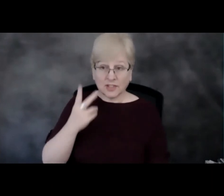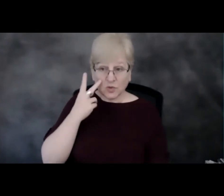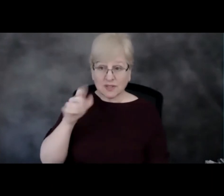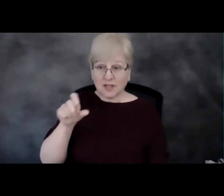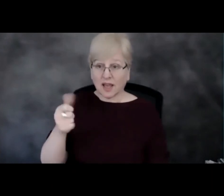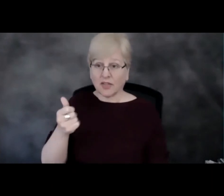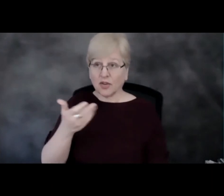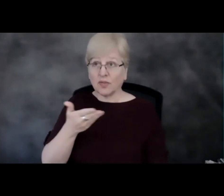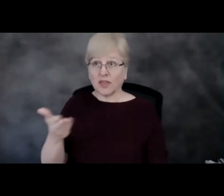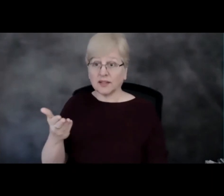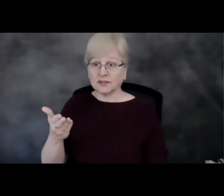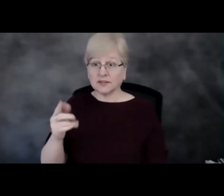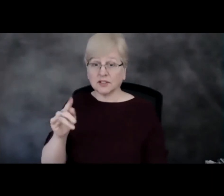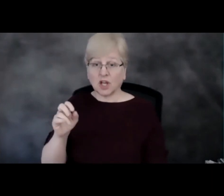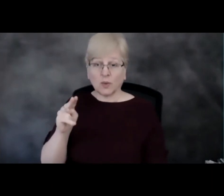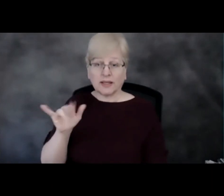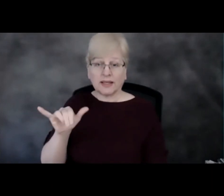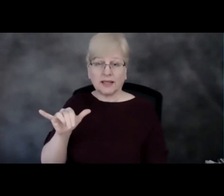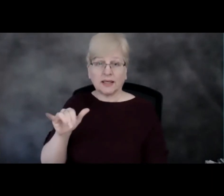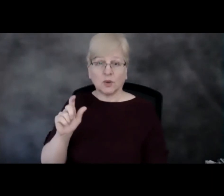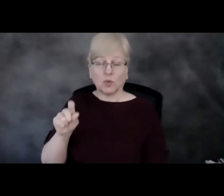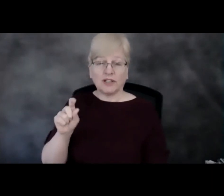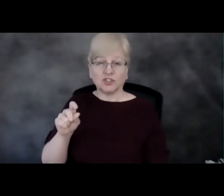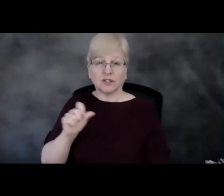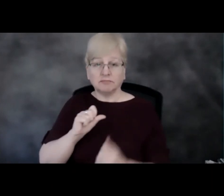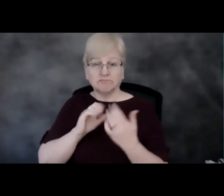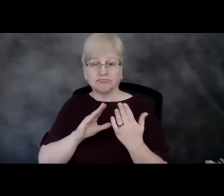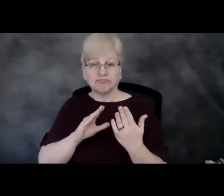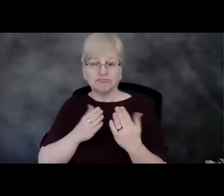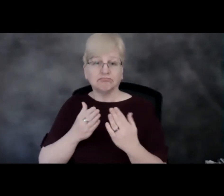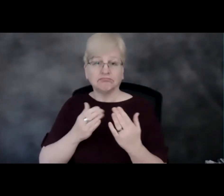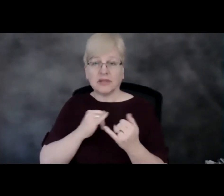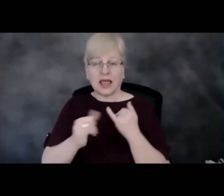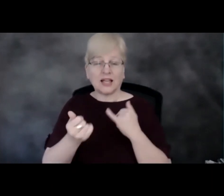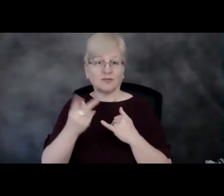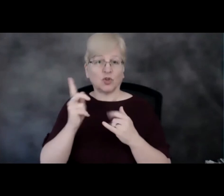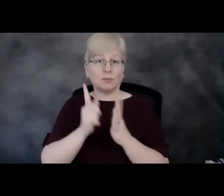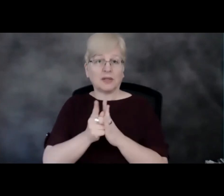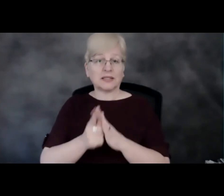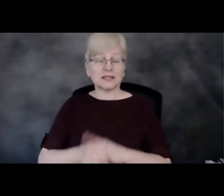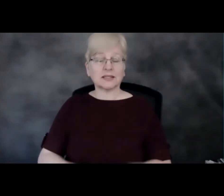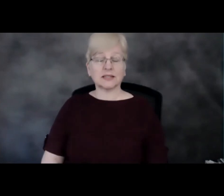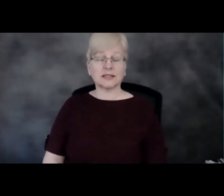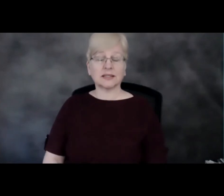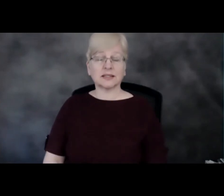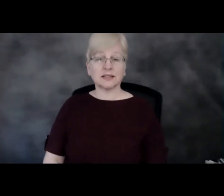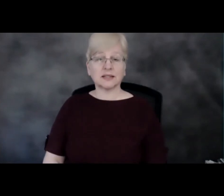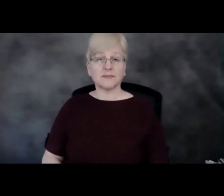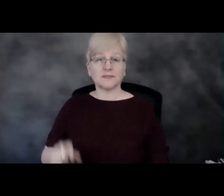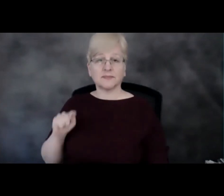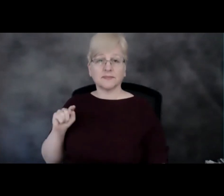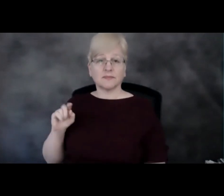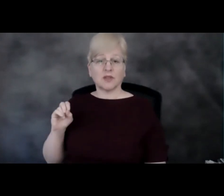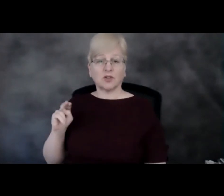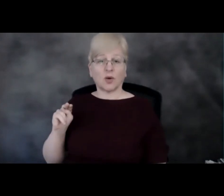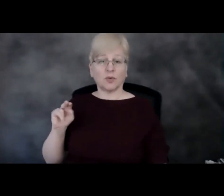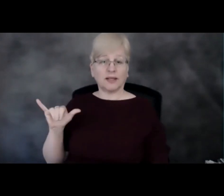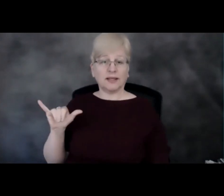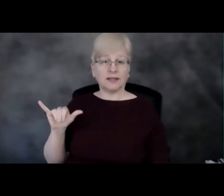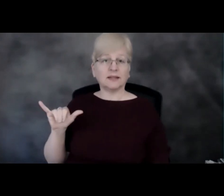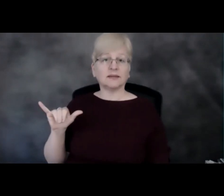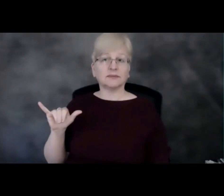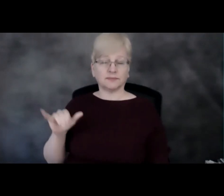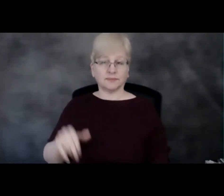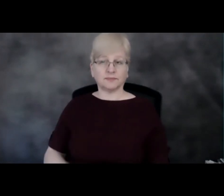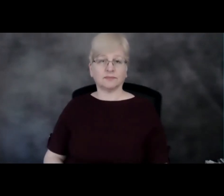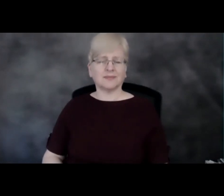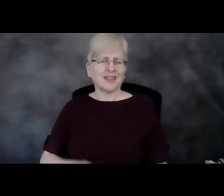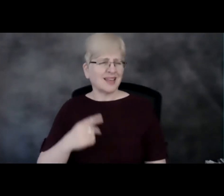that we should address in the last few minutes? 17:39:08 >> TONY PALS: Someone asked for clarification